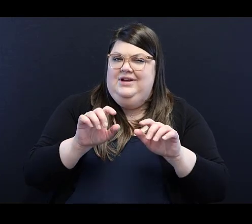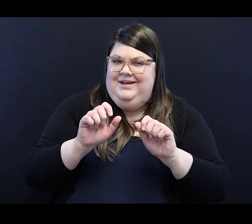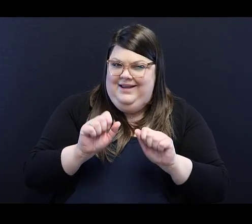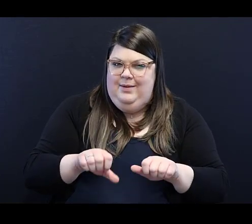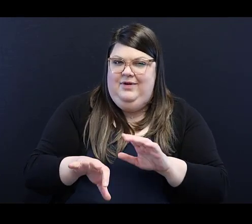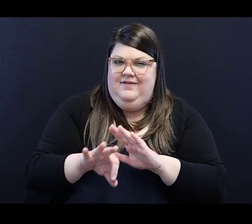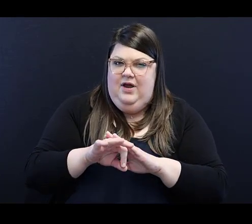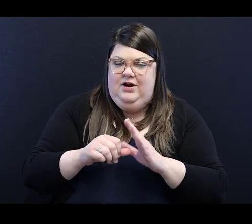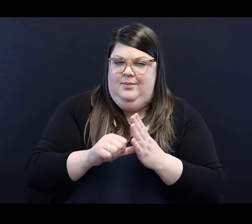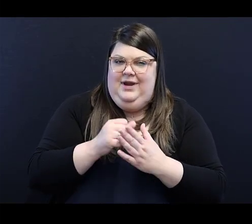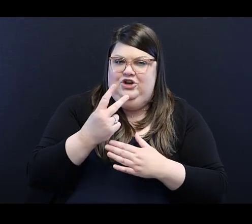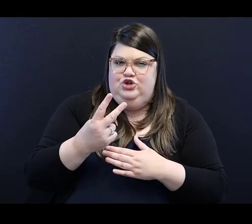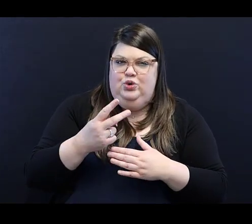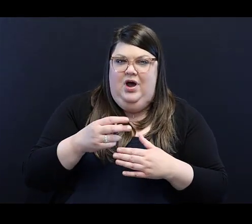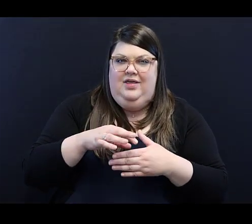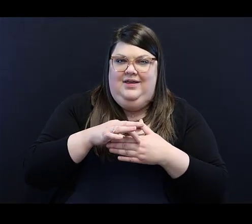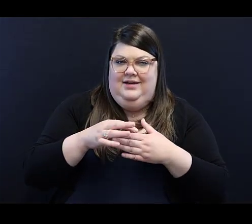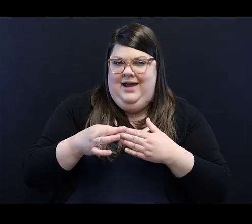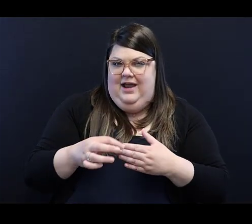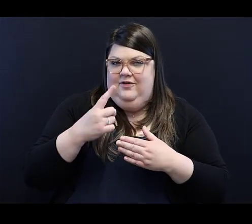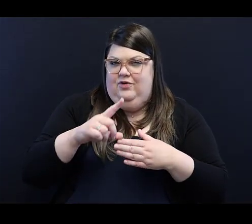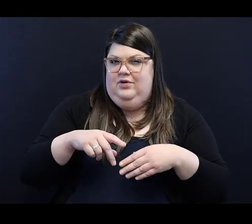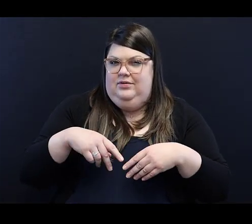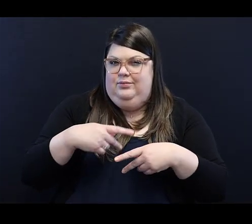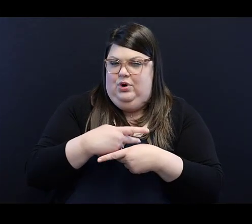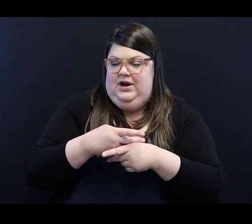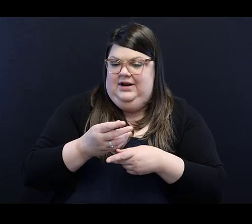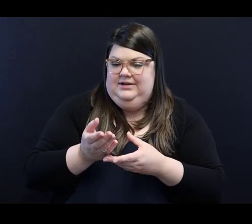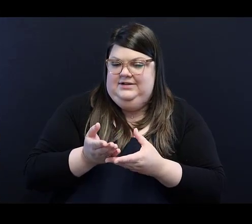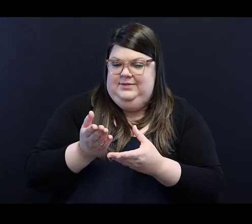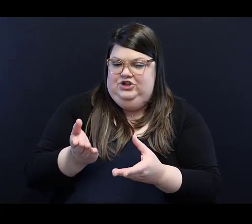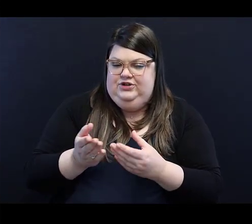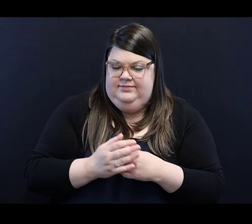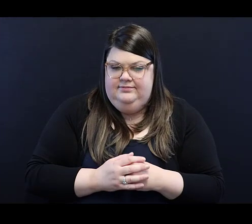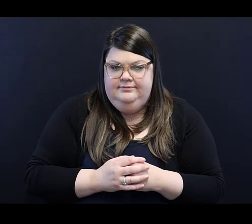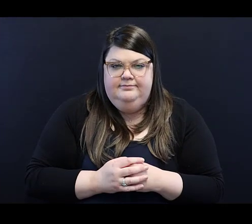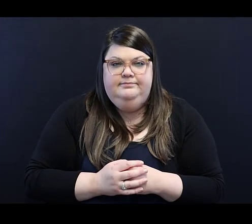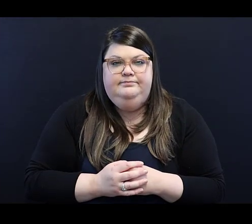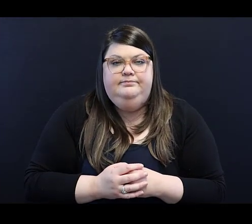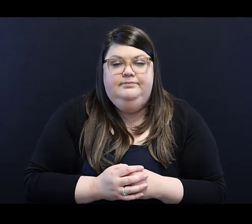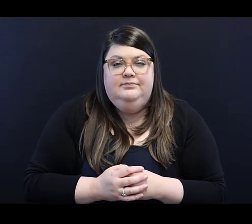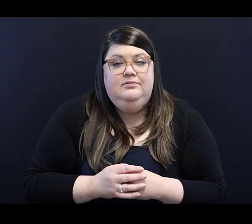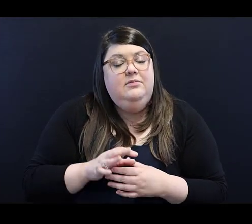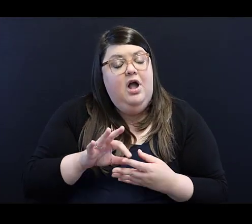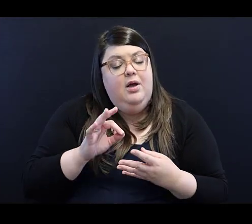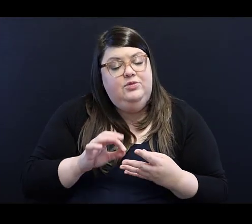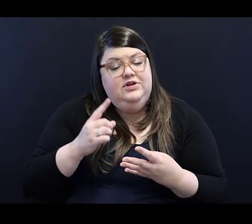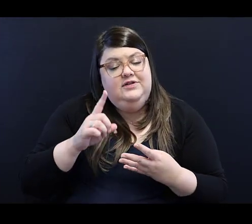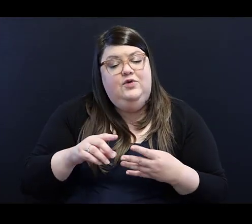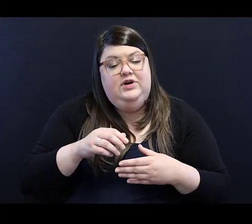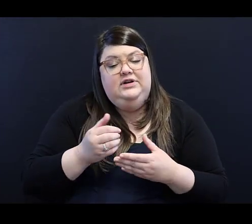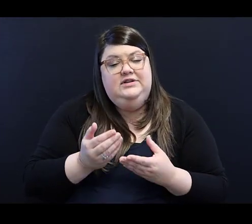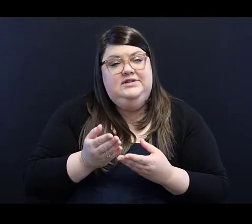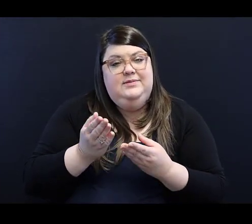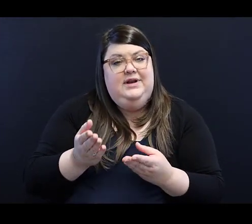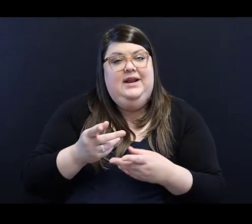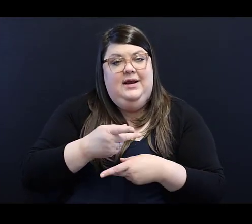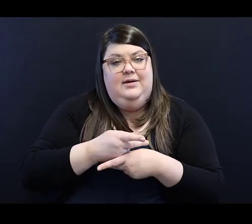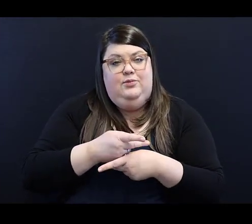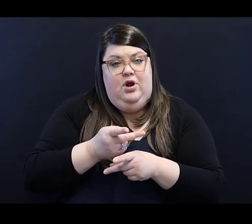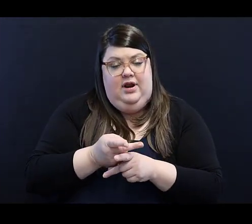the Guide for Product Submission and Websites. Options for Submitting Products. As previously